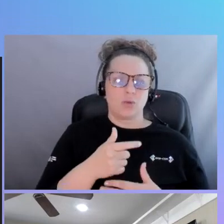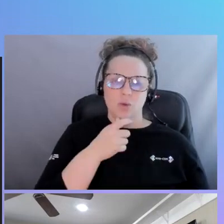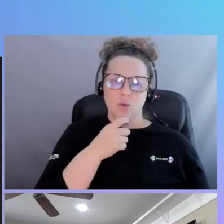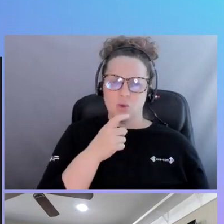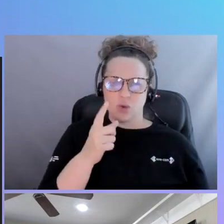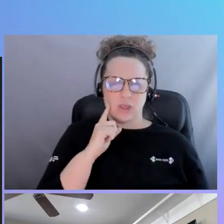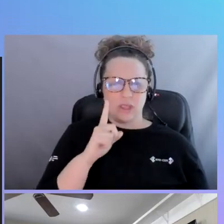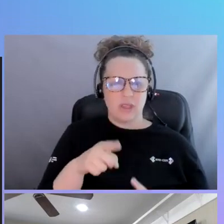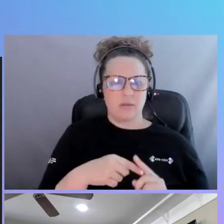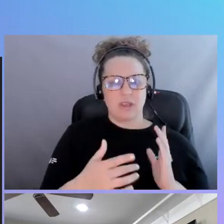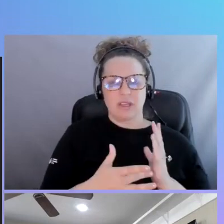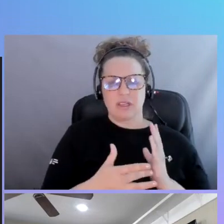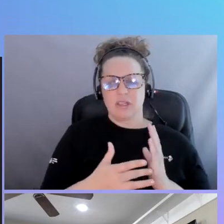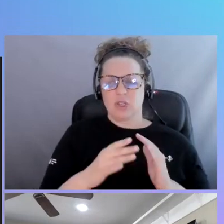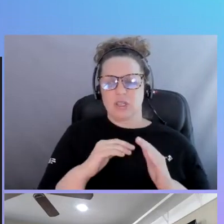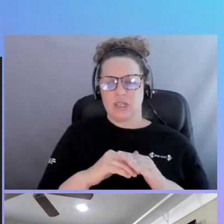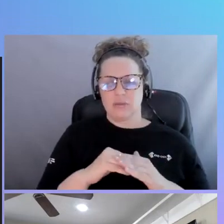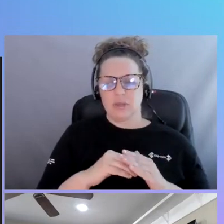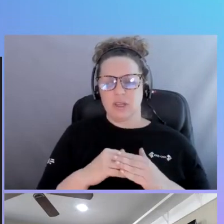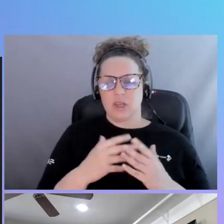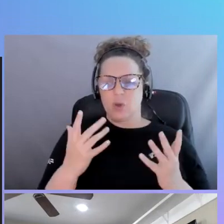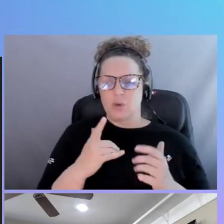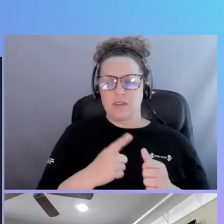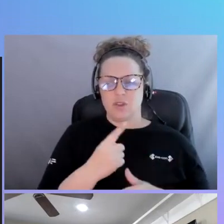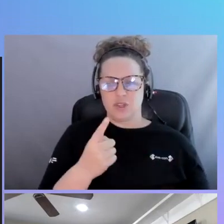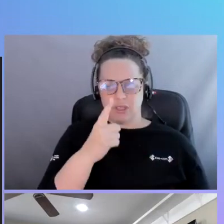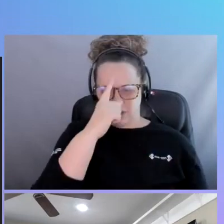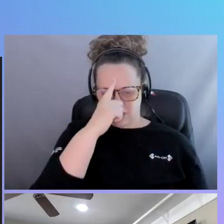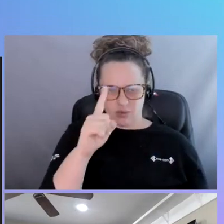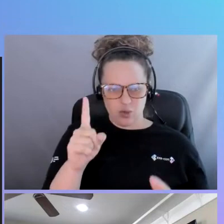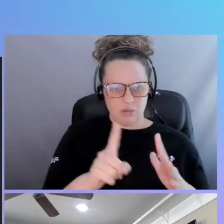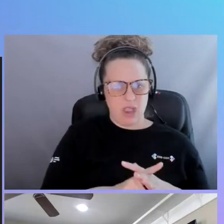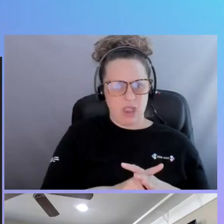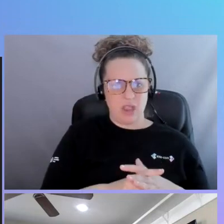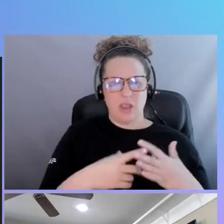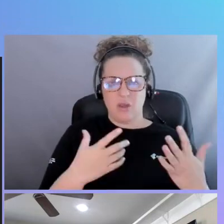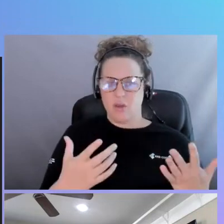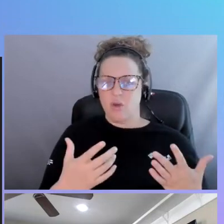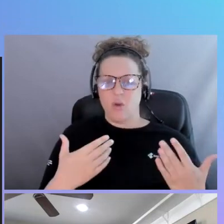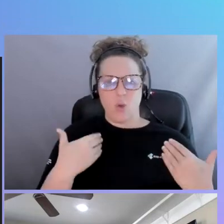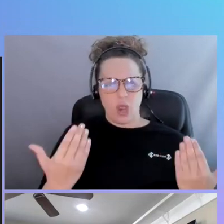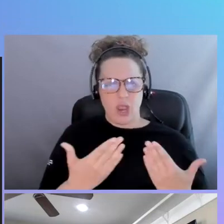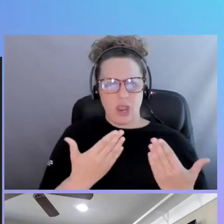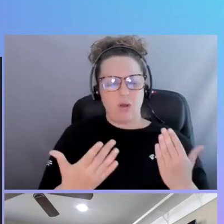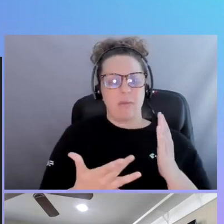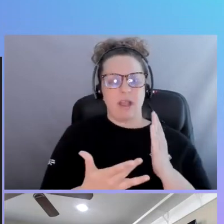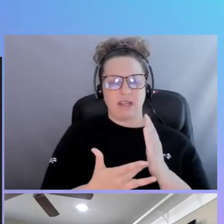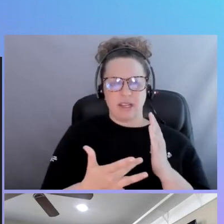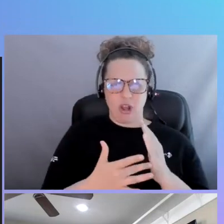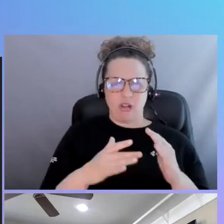it helps. >> So when you talk think about digital accessibility. What's the first thing that comes to your mind. We're here to make technology accessible for people